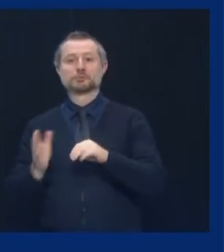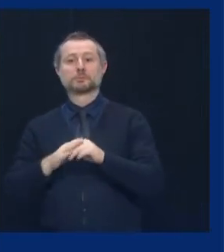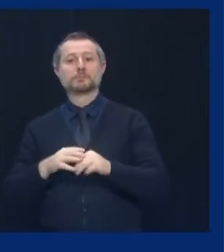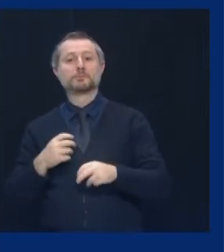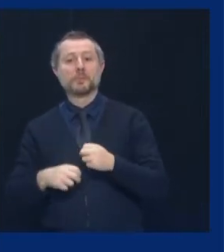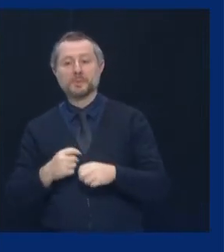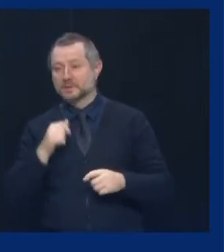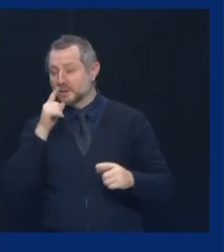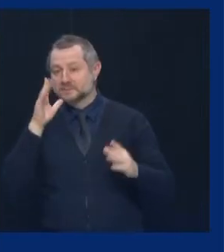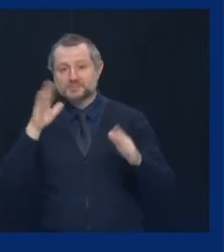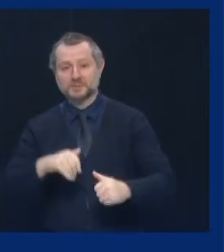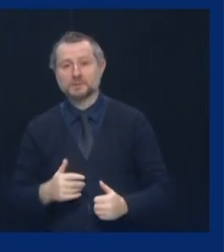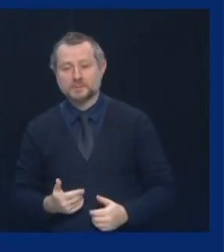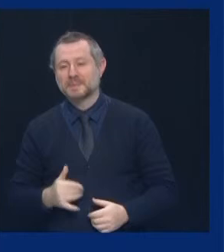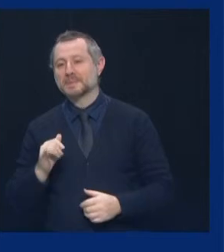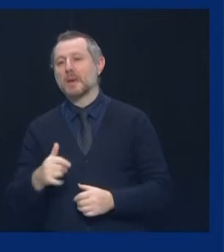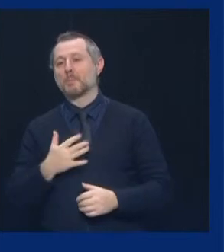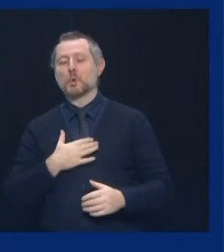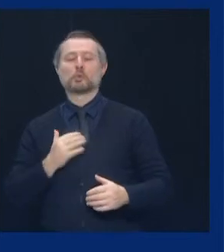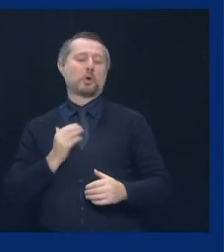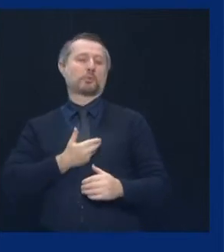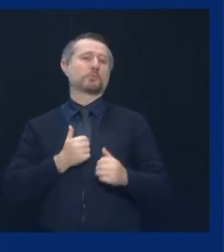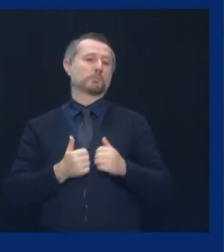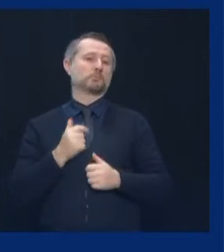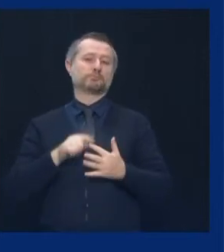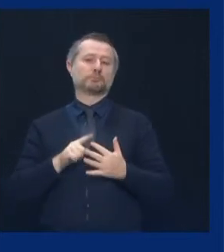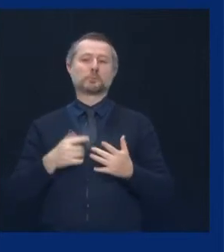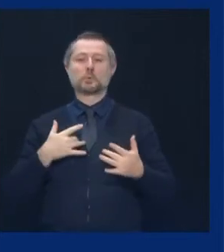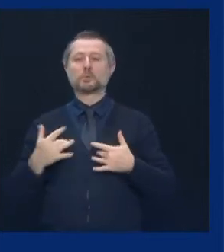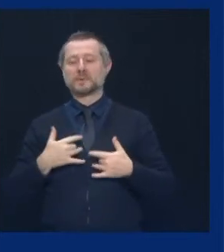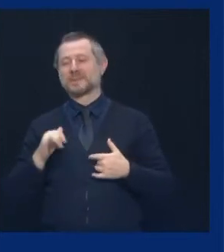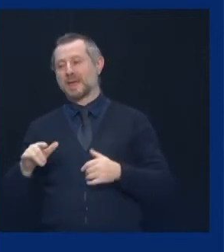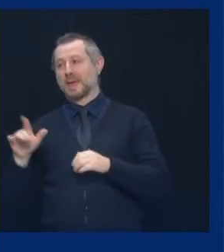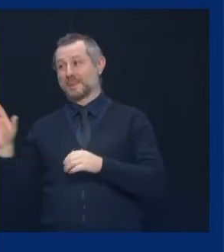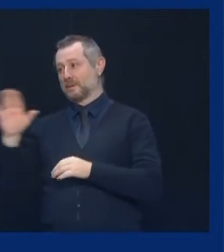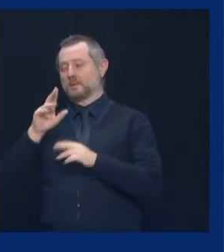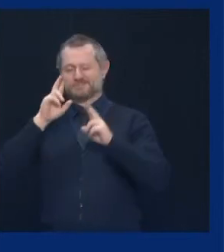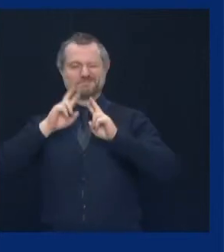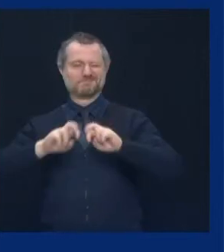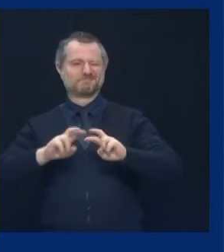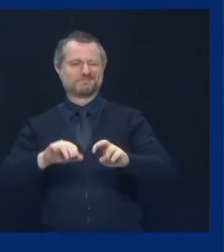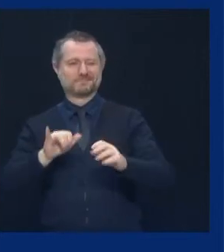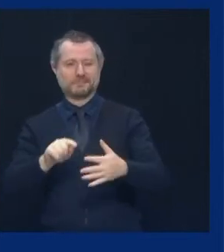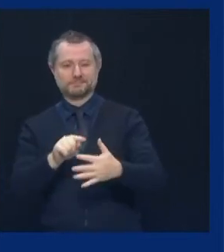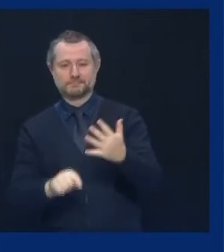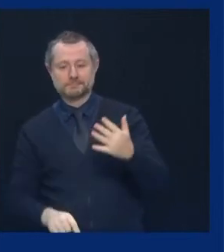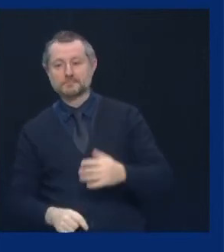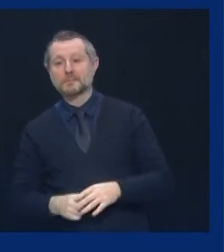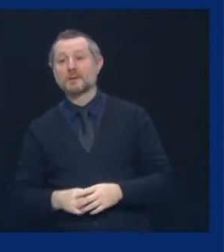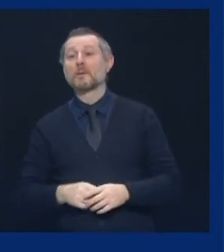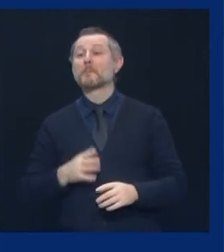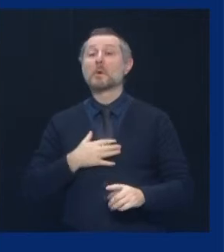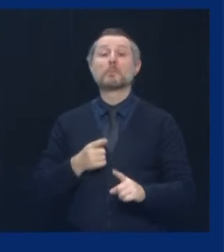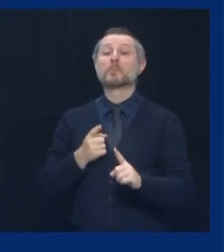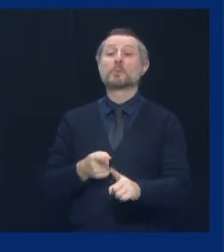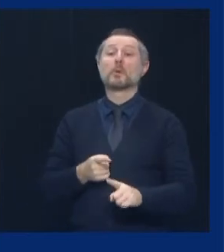PROBLEMATIC. AND COULD WE BE CREATING SOMETHING LIKE THAT INADVERTENTLY. THAT'S THE DEPARTMENT OF HEALTH